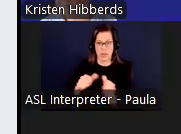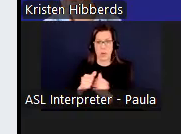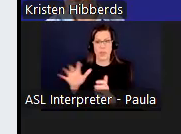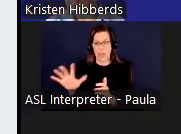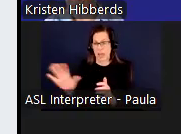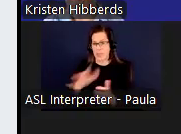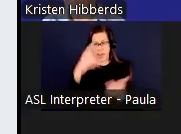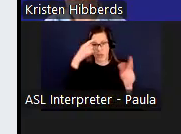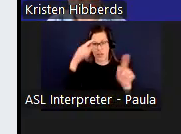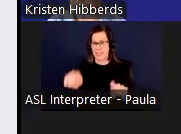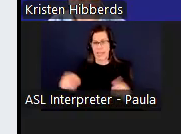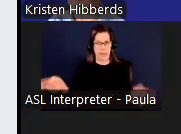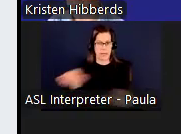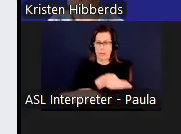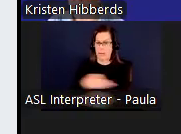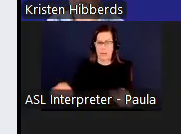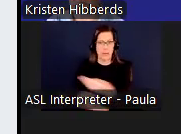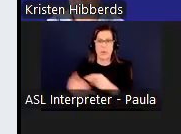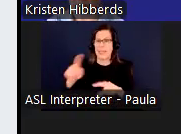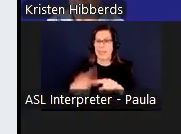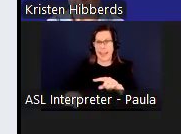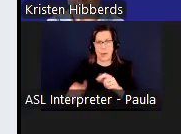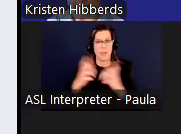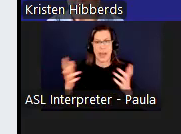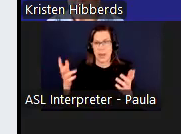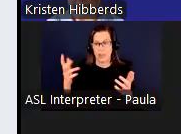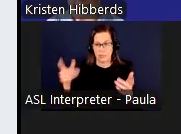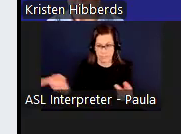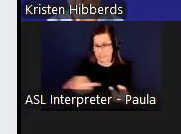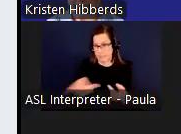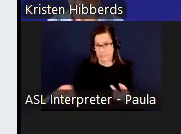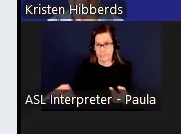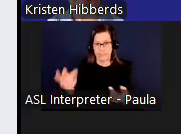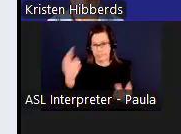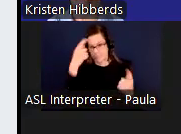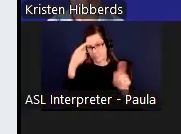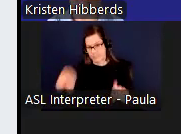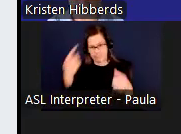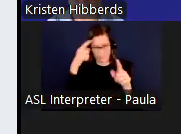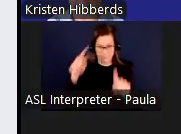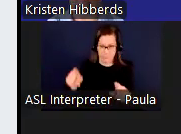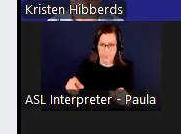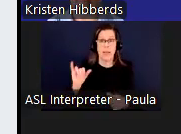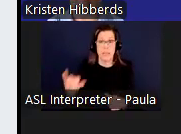We cannot share any information with the reporter without the alleged victim's consent. Now, that's the way the Federal Regs were written.